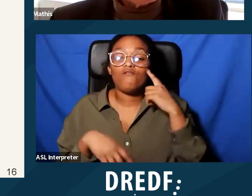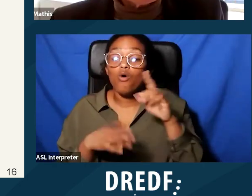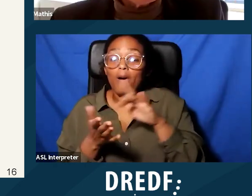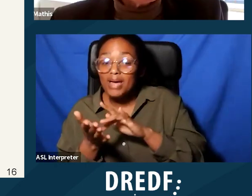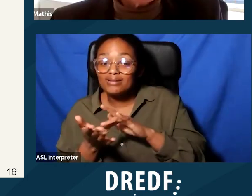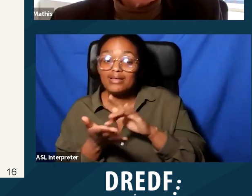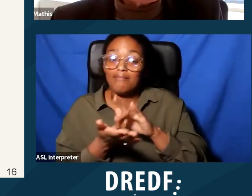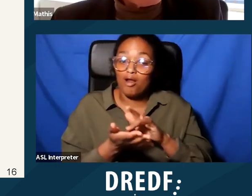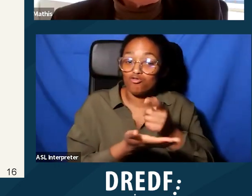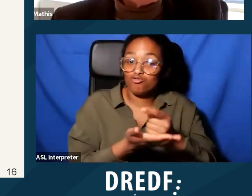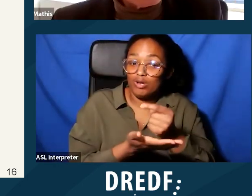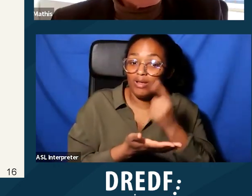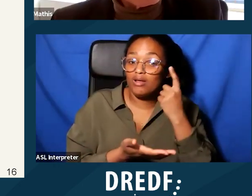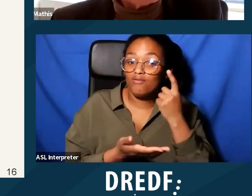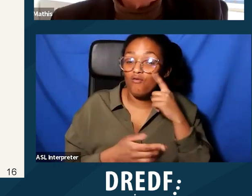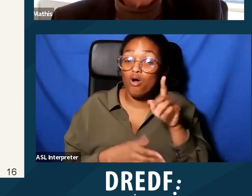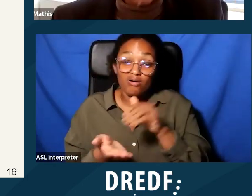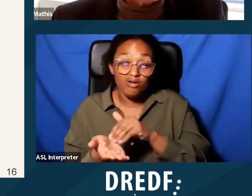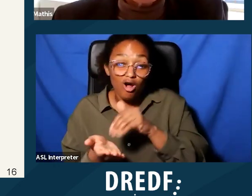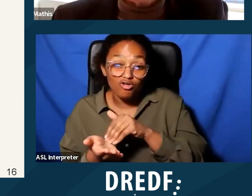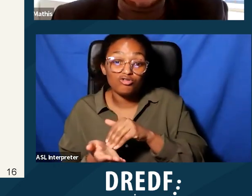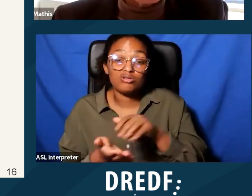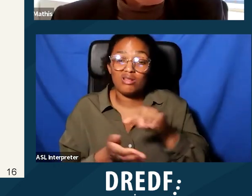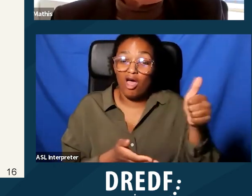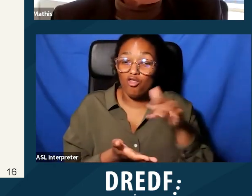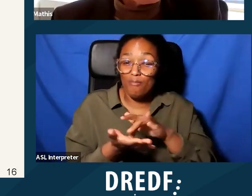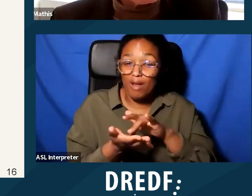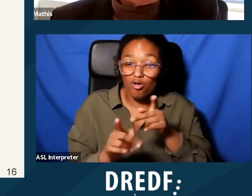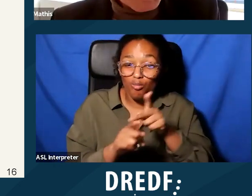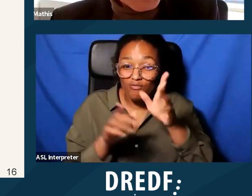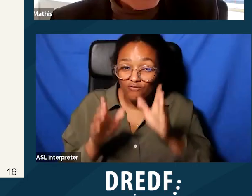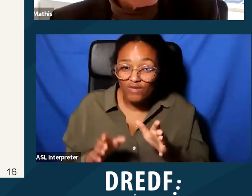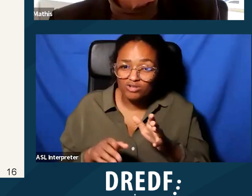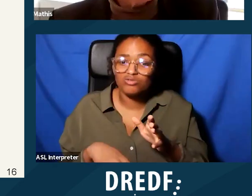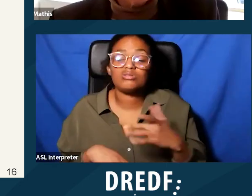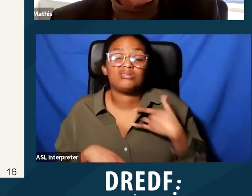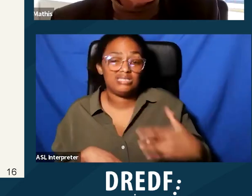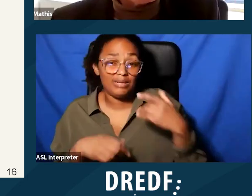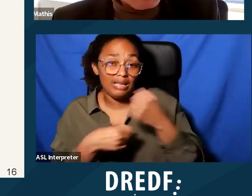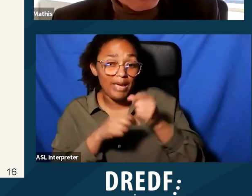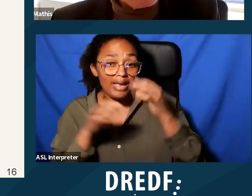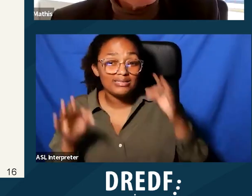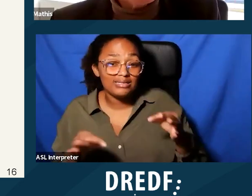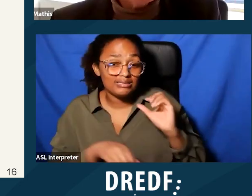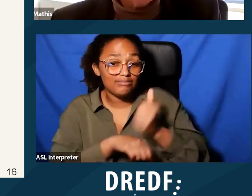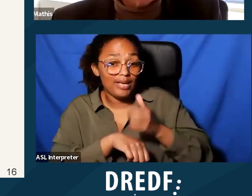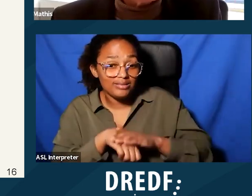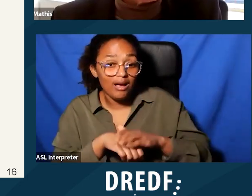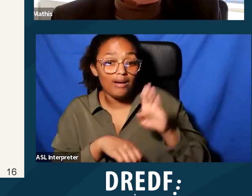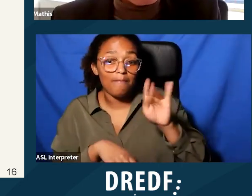medical professionals make decisions that are based on bias, that are based on stereotypes,